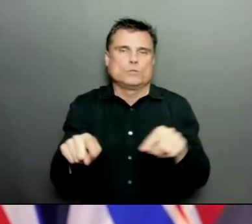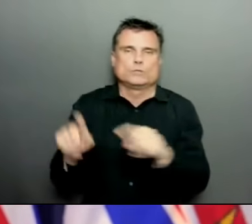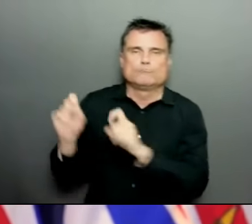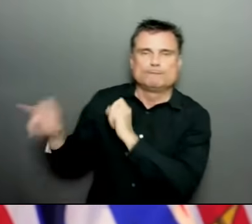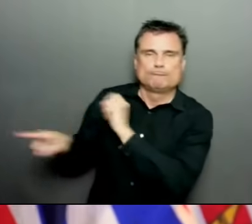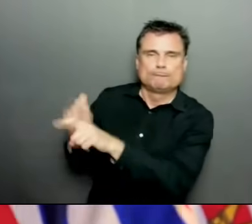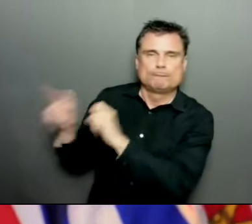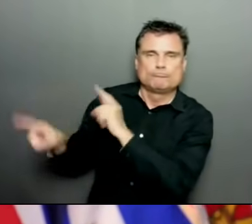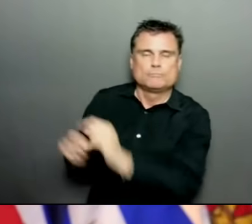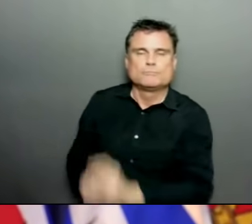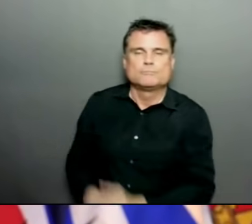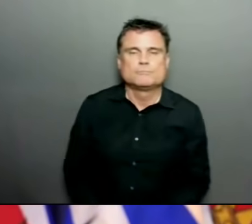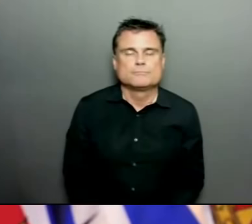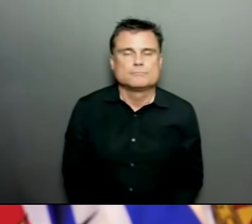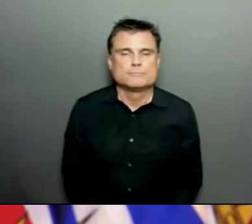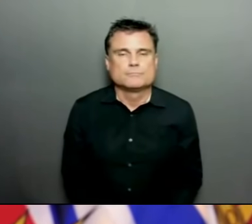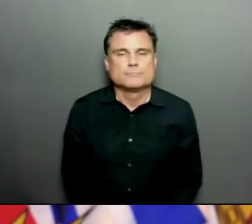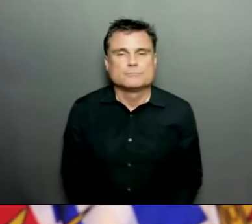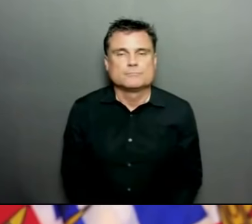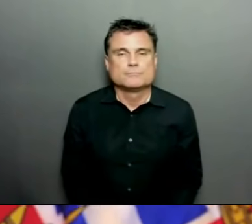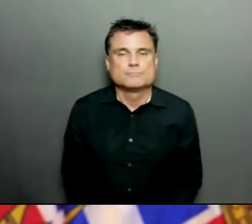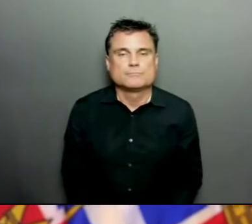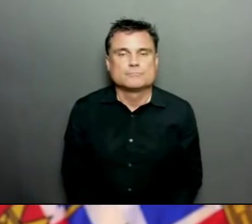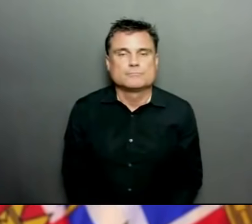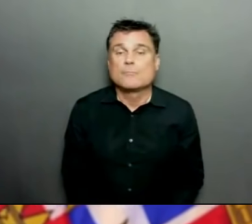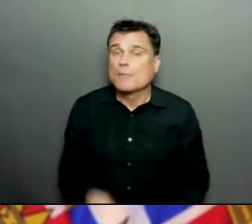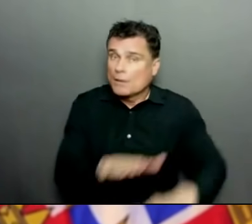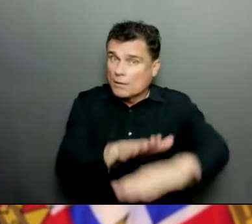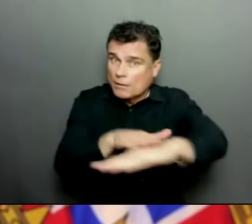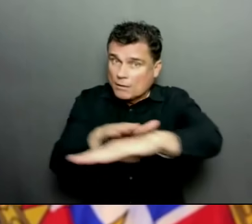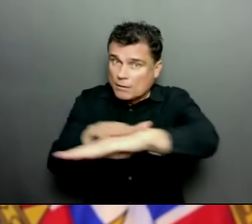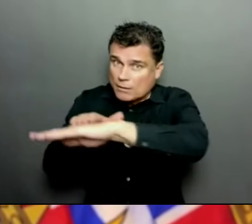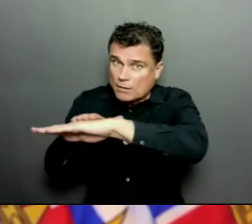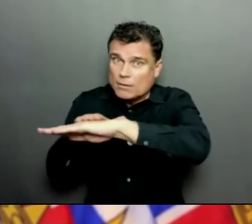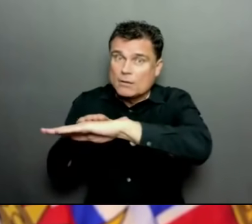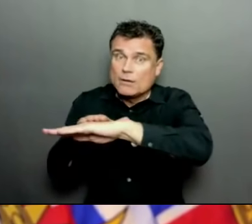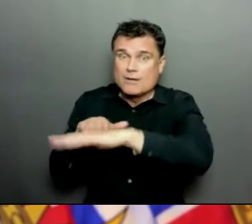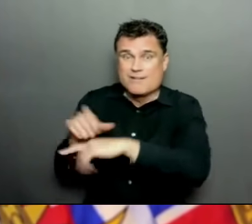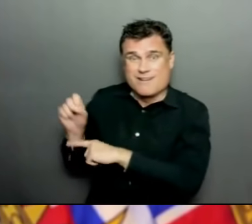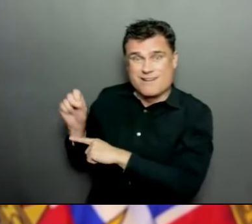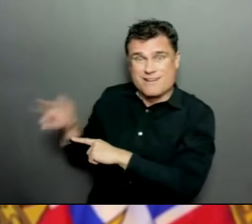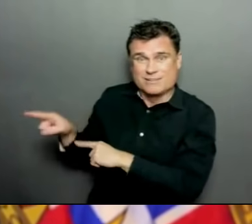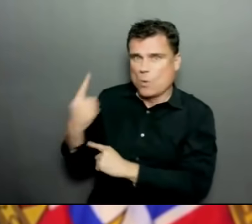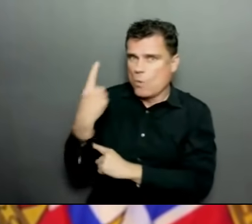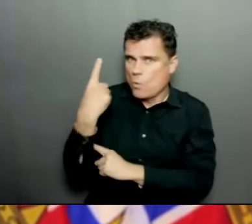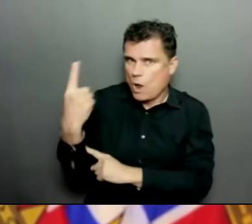Thank you minister, as a reminder to everybody on the phone please press*one to enter the queue,